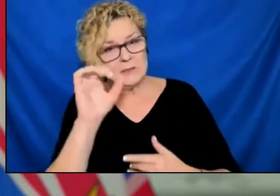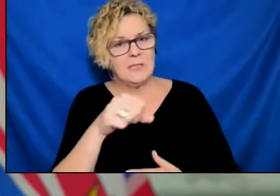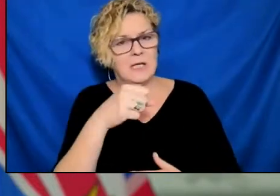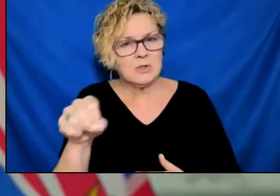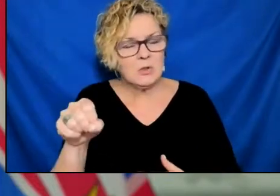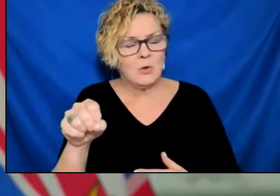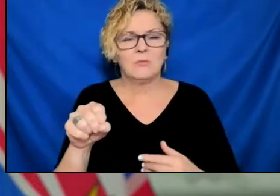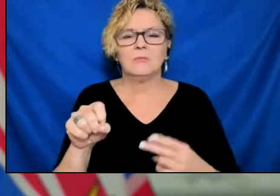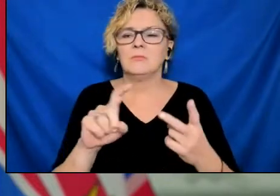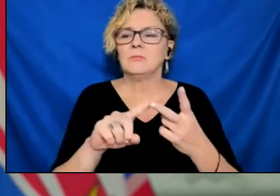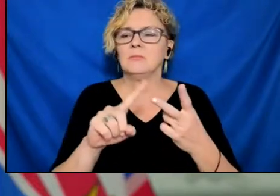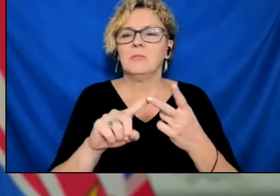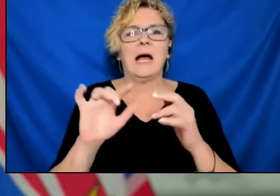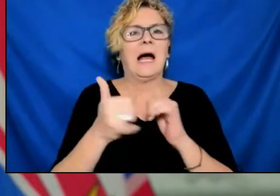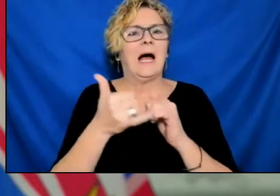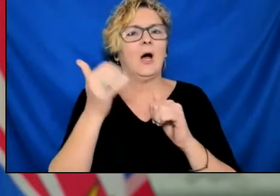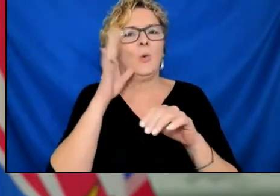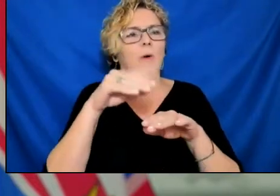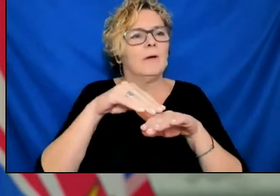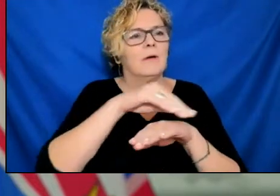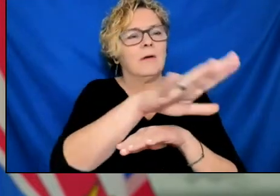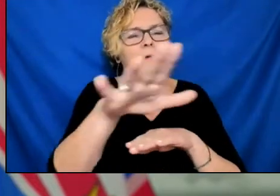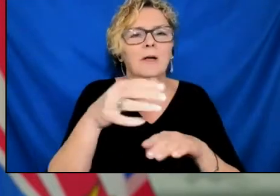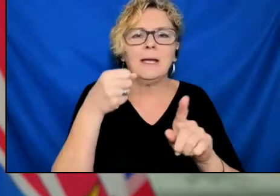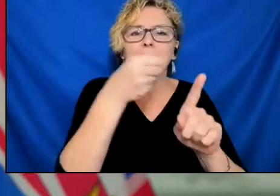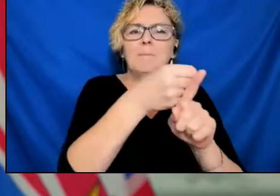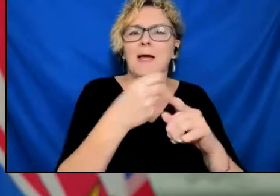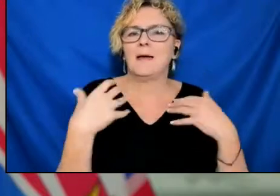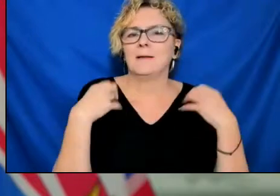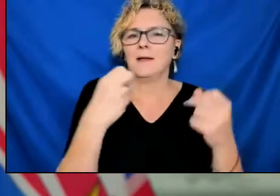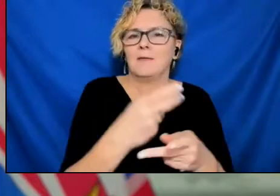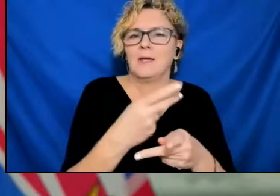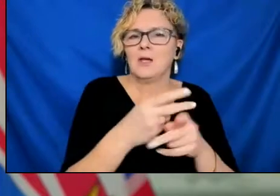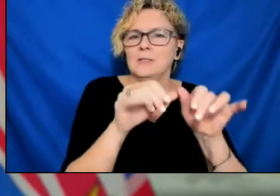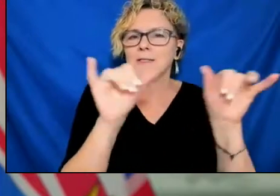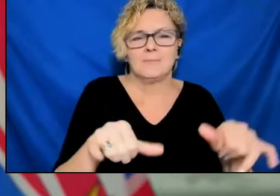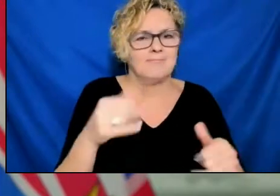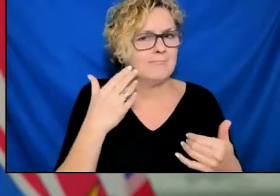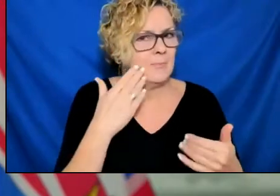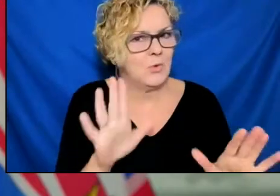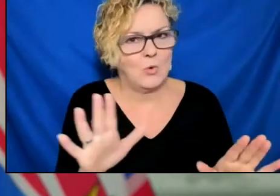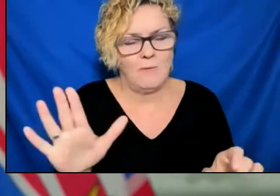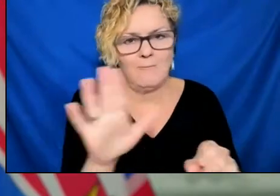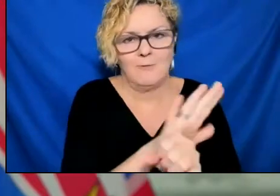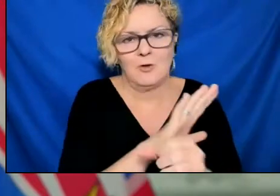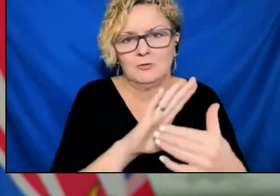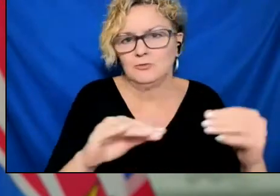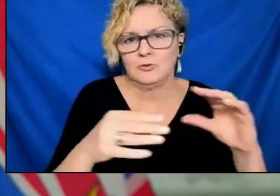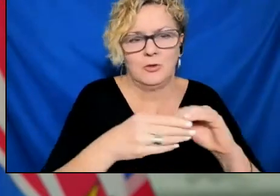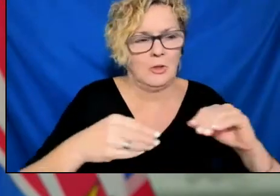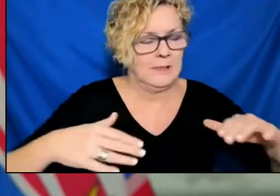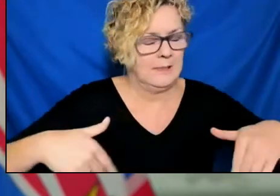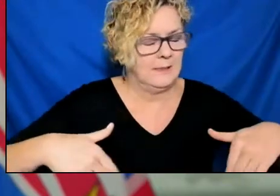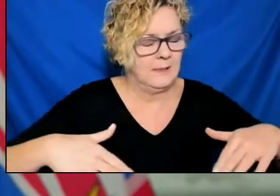infected and how that will impact our health care system. We do know and what we're seeing